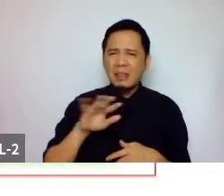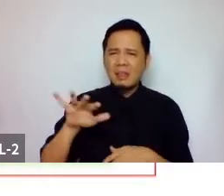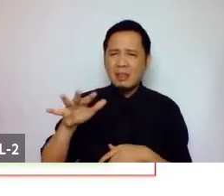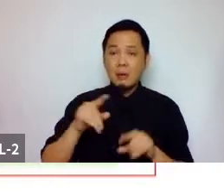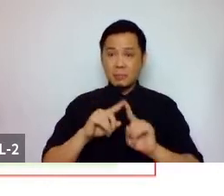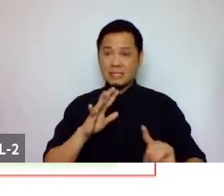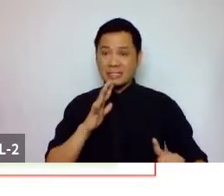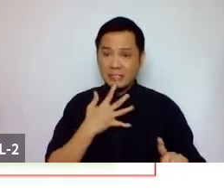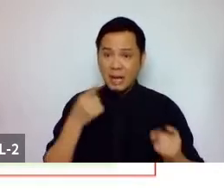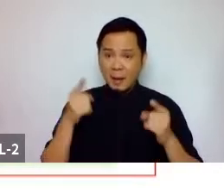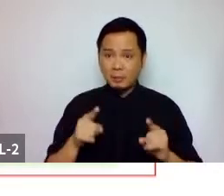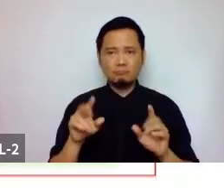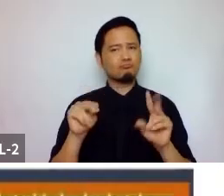So next slide please.